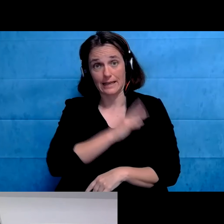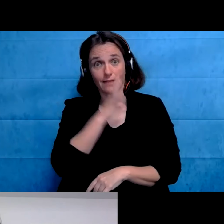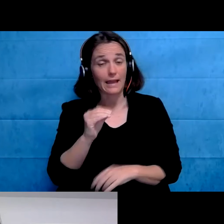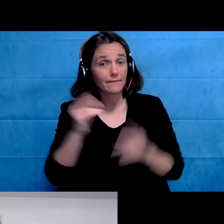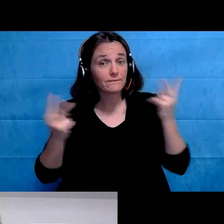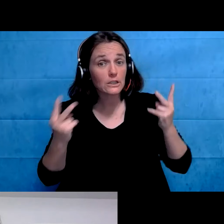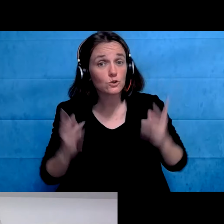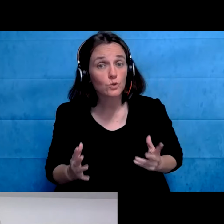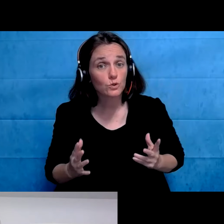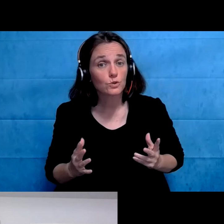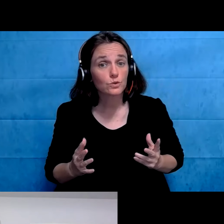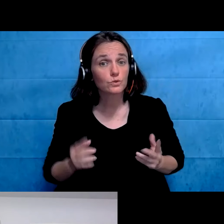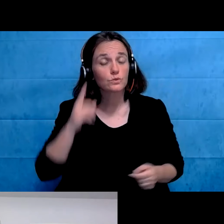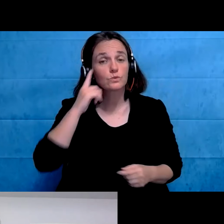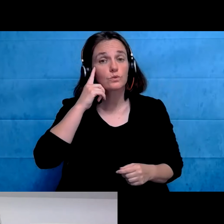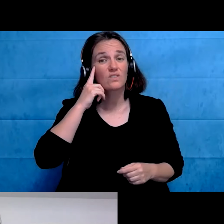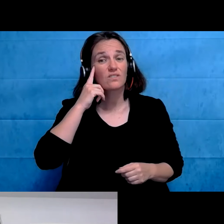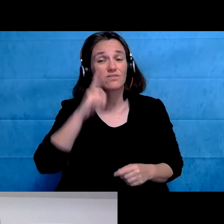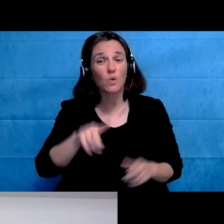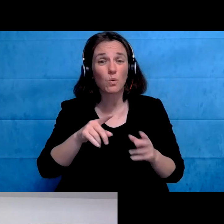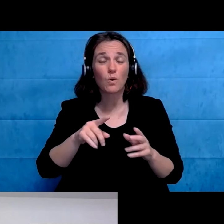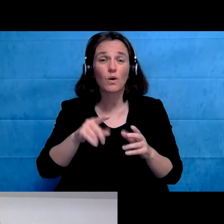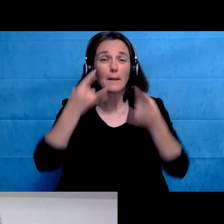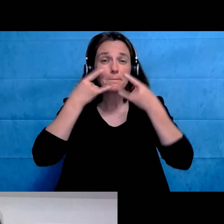for mask mandates that are coming and going.